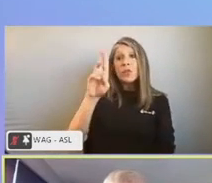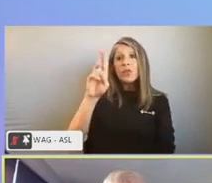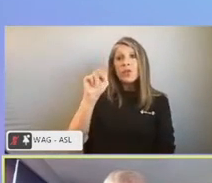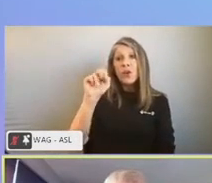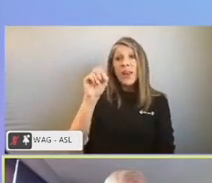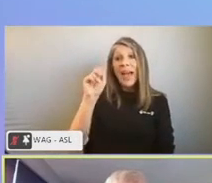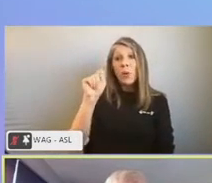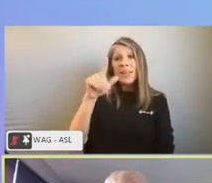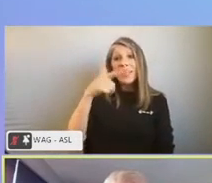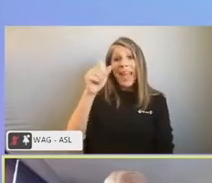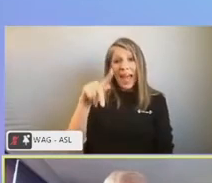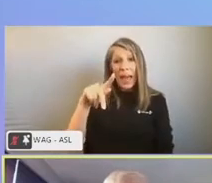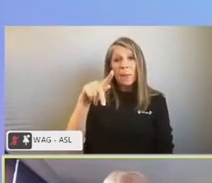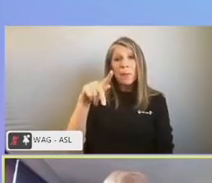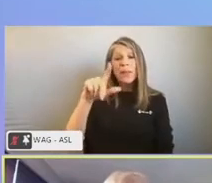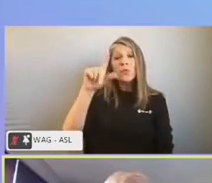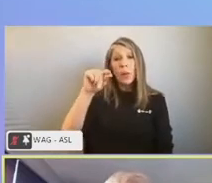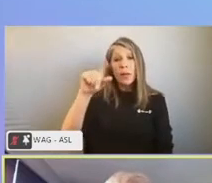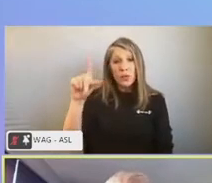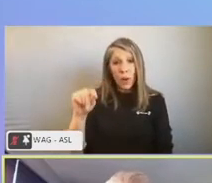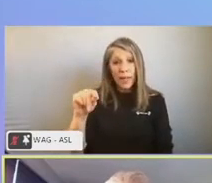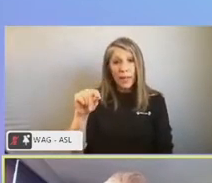their homes that they can return. There was a huge drop